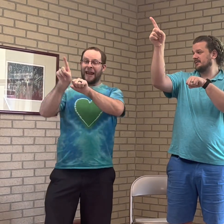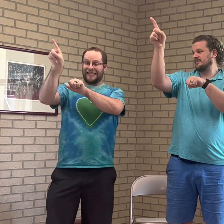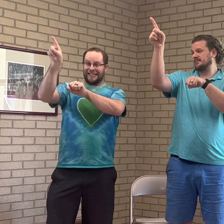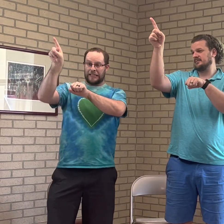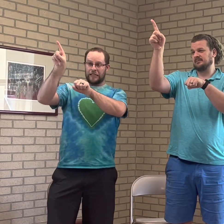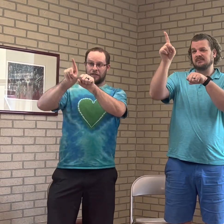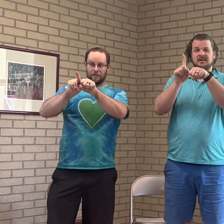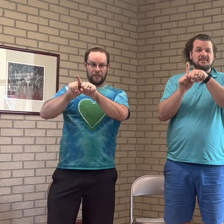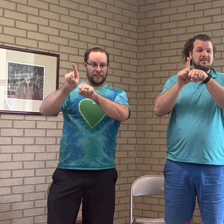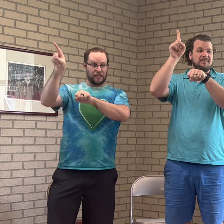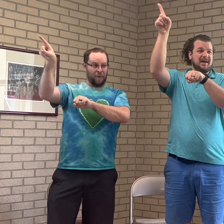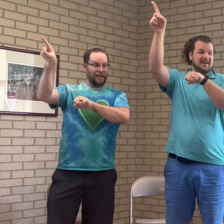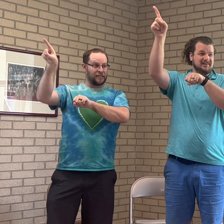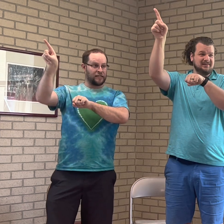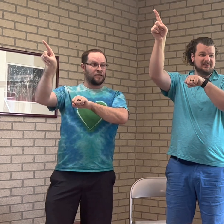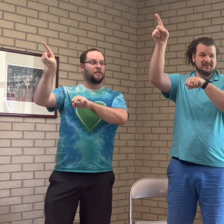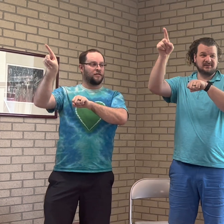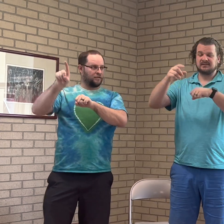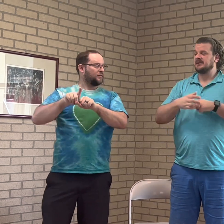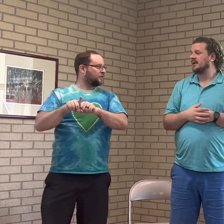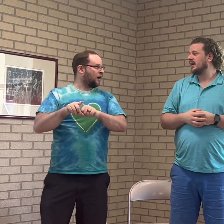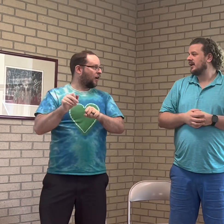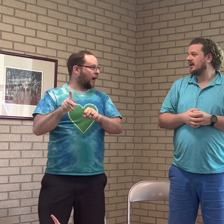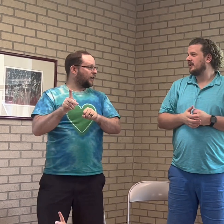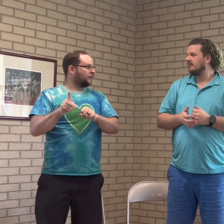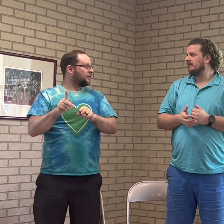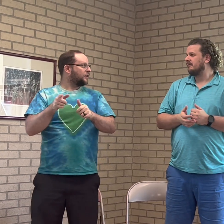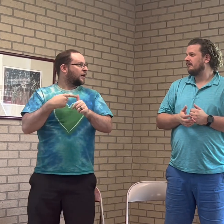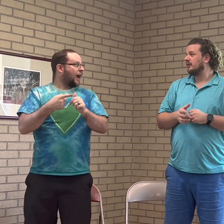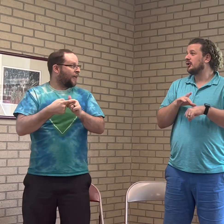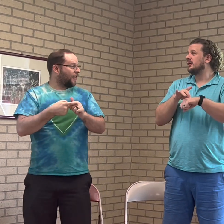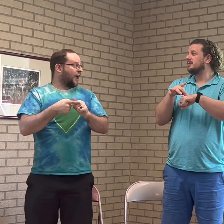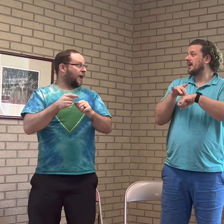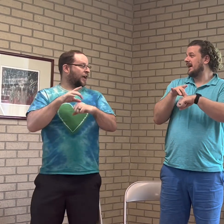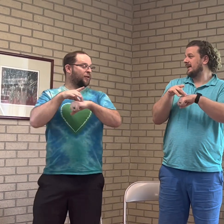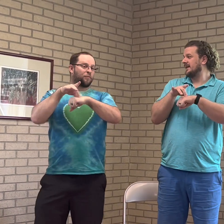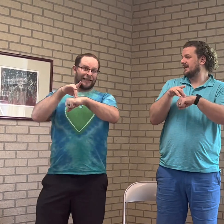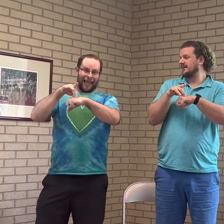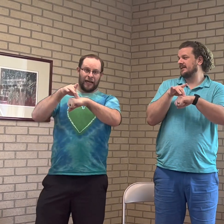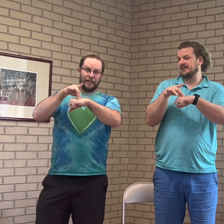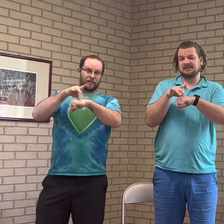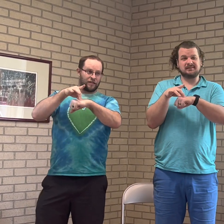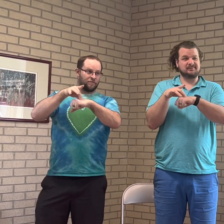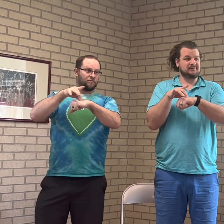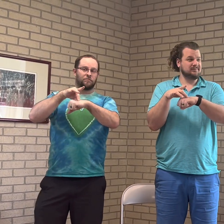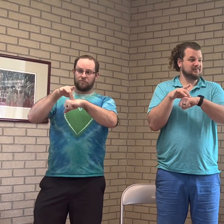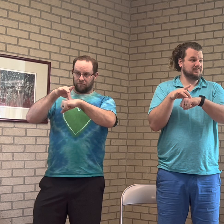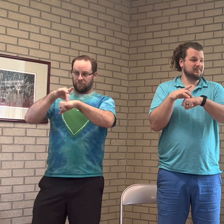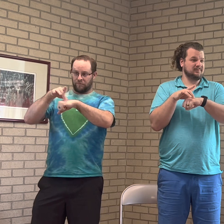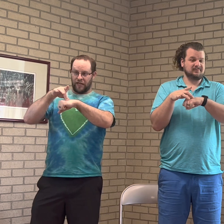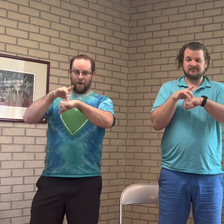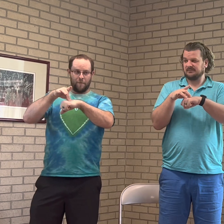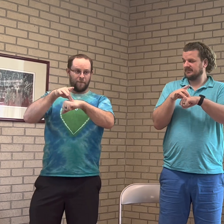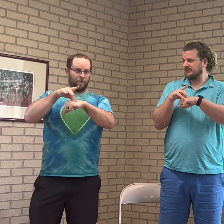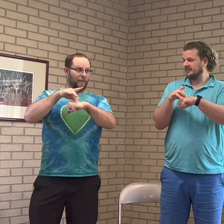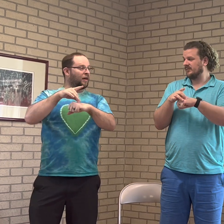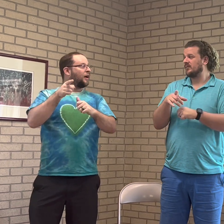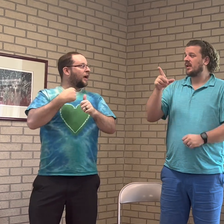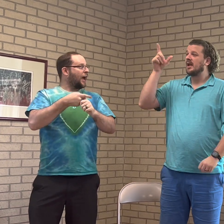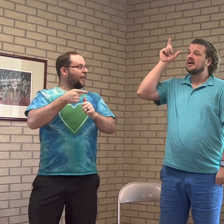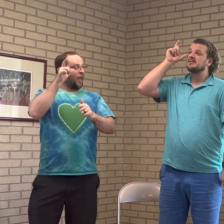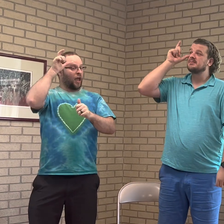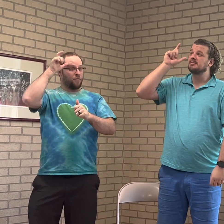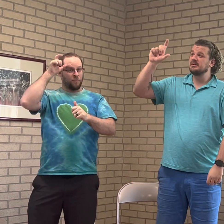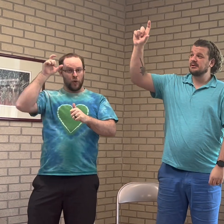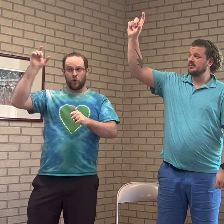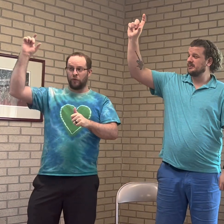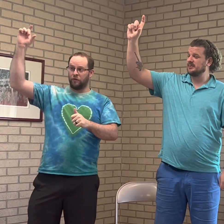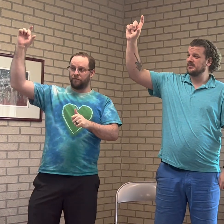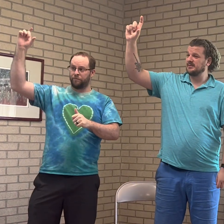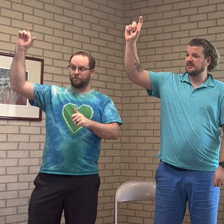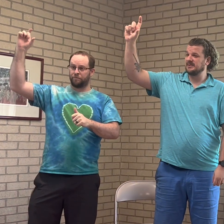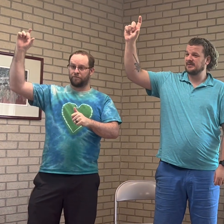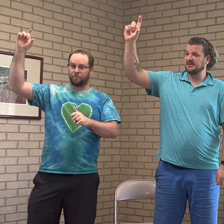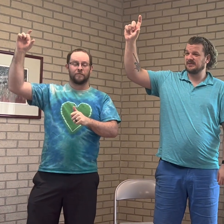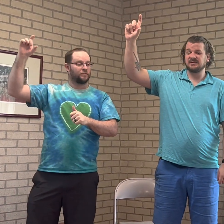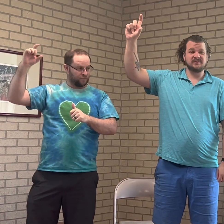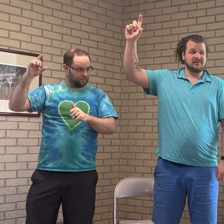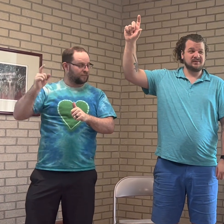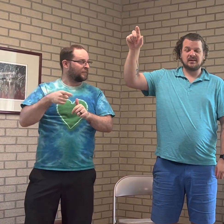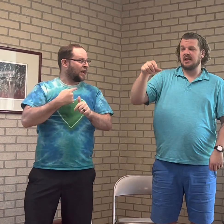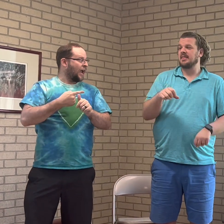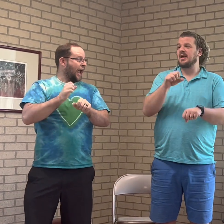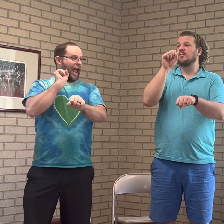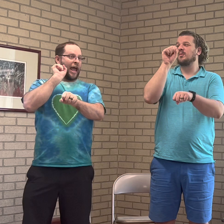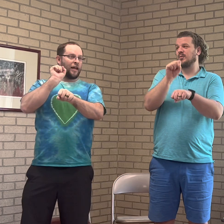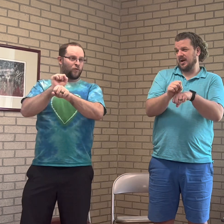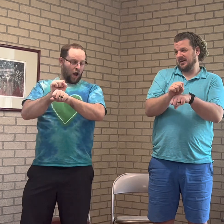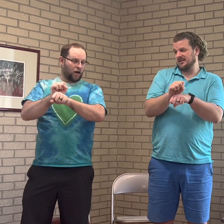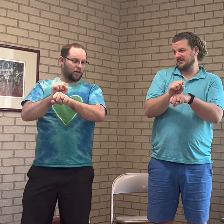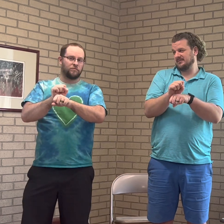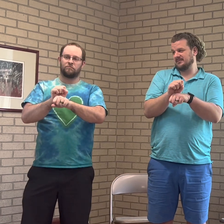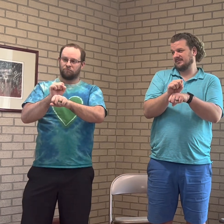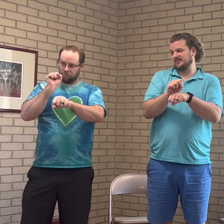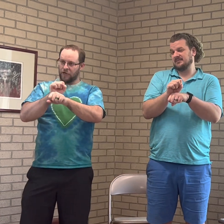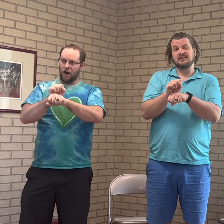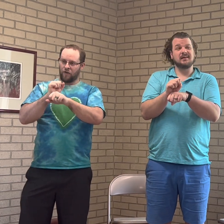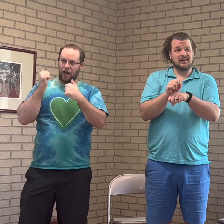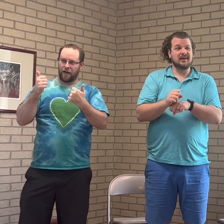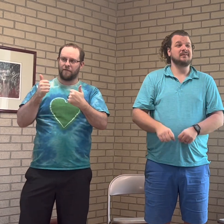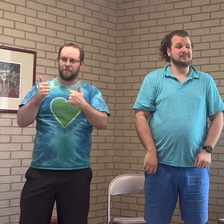space. Alright and then planet and then Moon and rock alright.